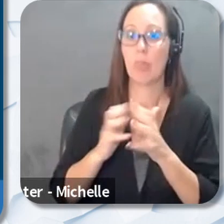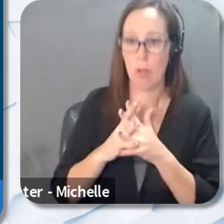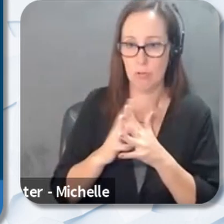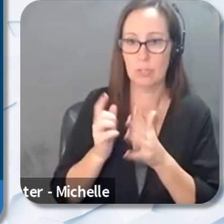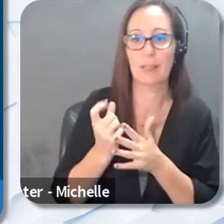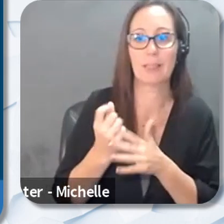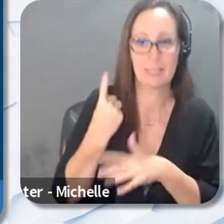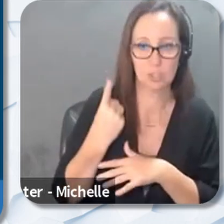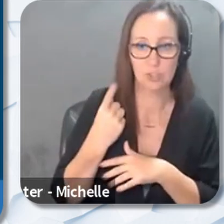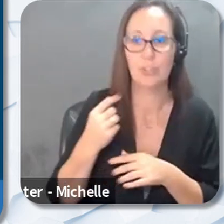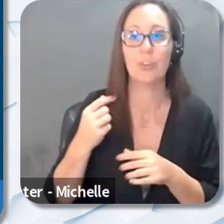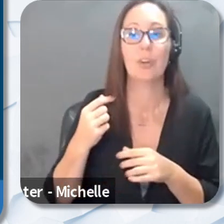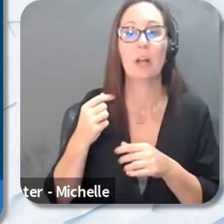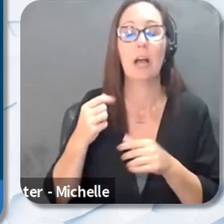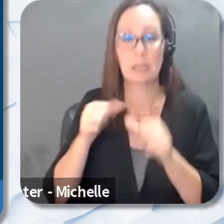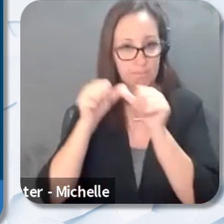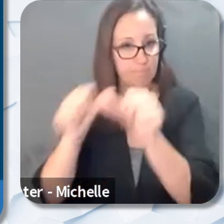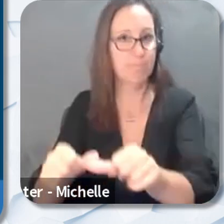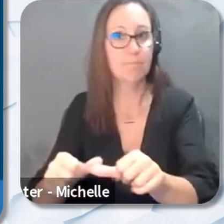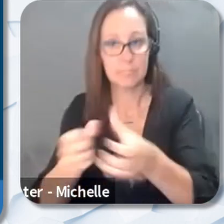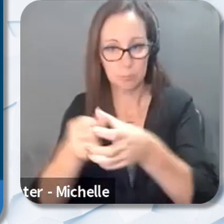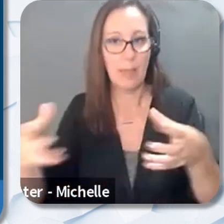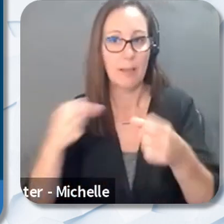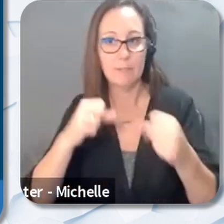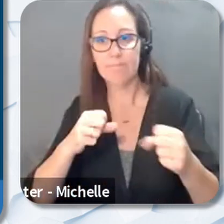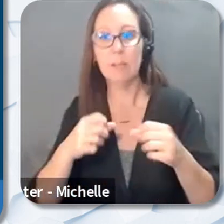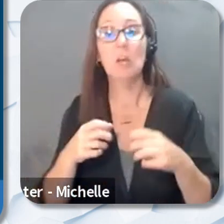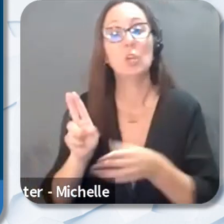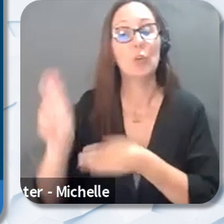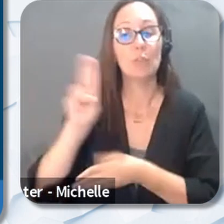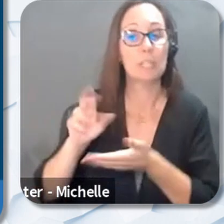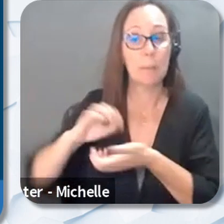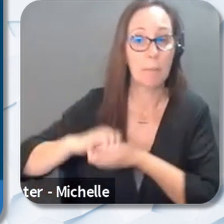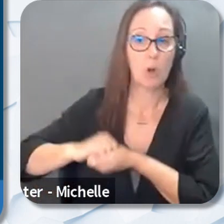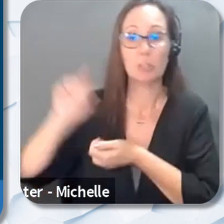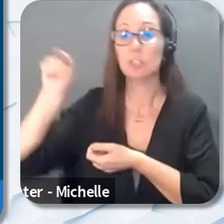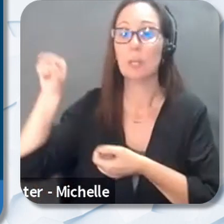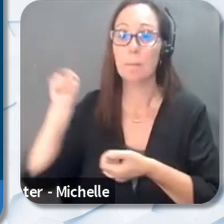We plan to expand or next year, also with our university partnerships in the trailer bill,